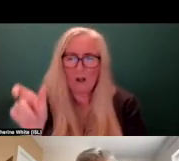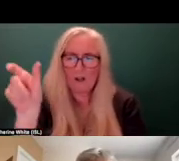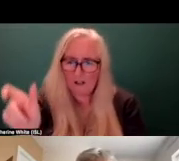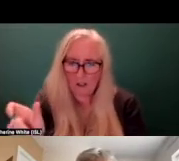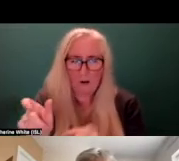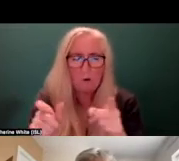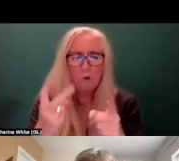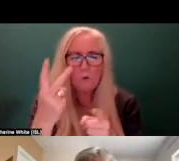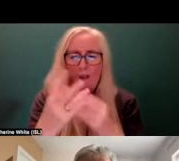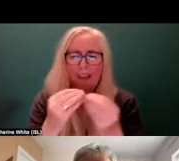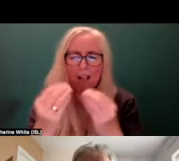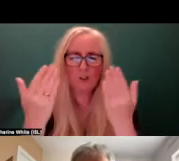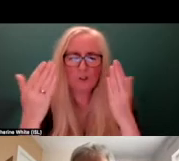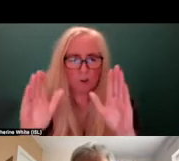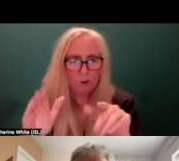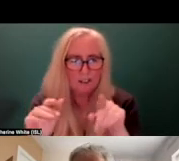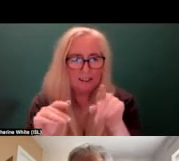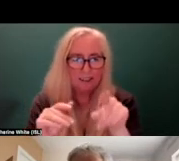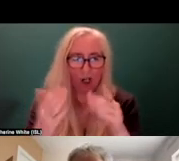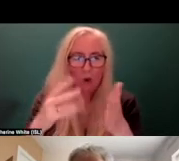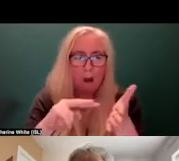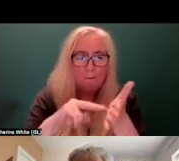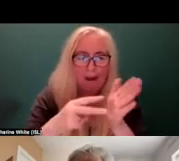And I suppose the two things that it's worth highlighting here is that planning